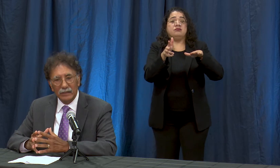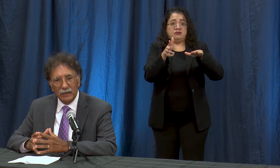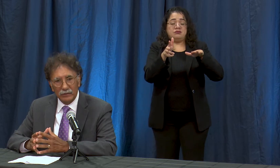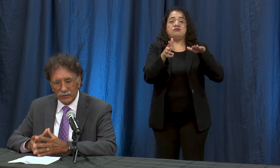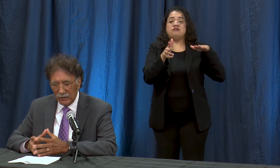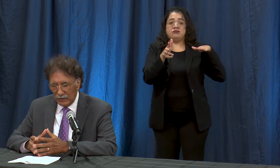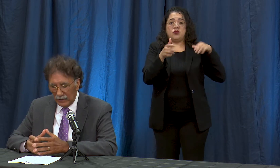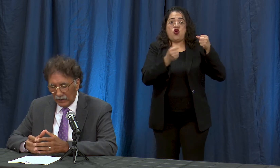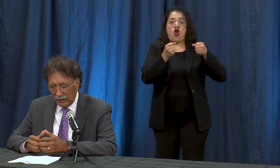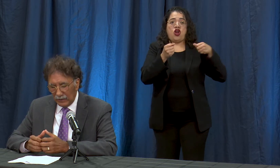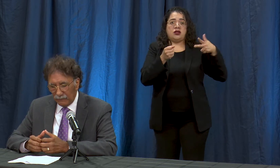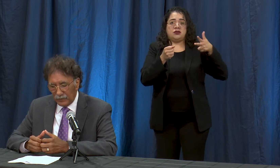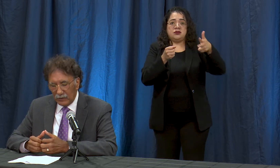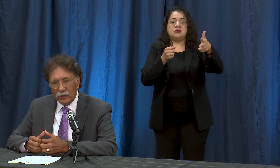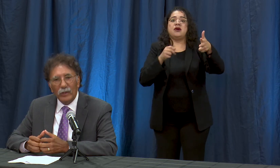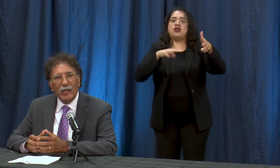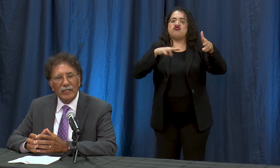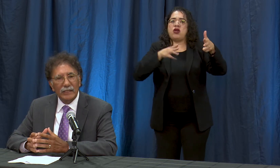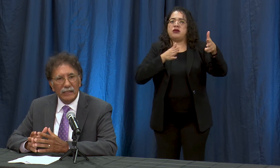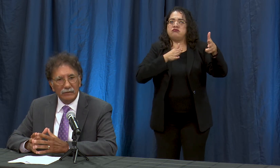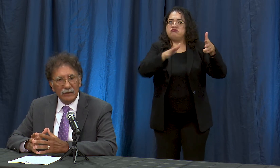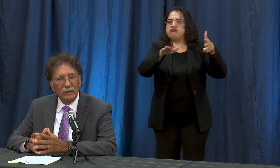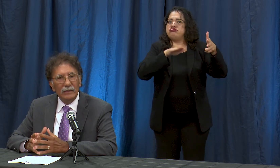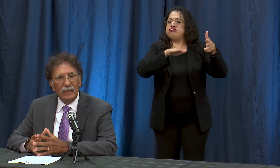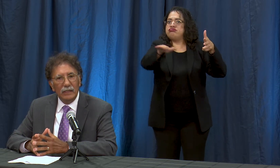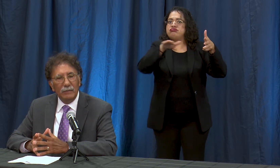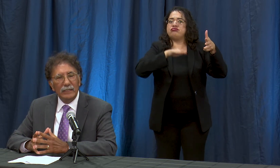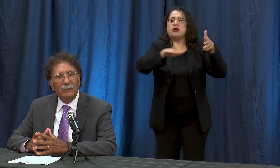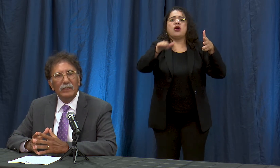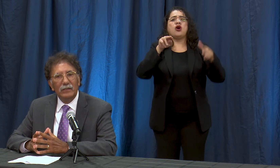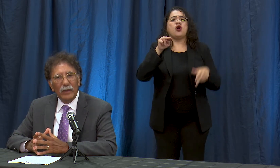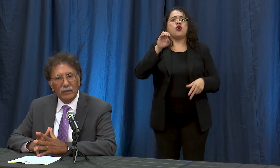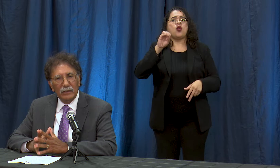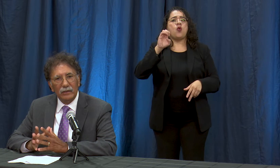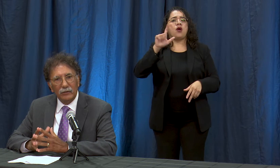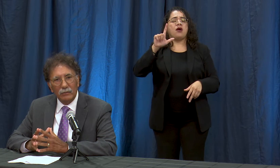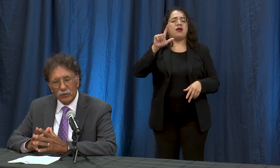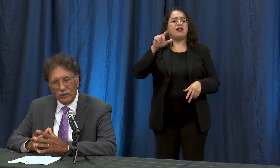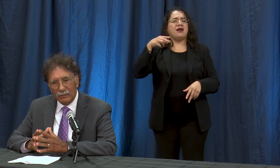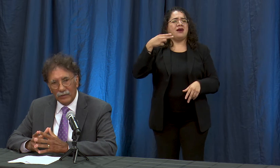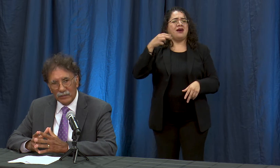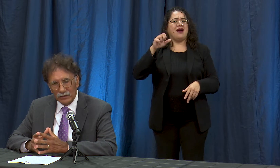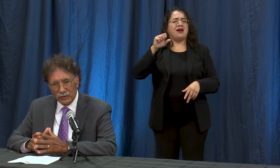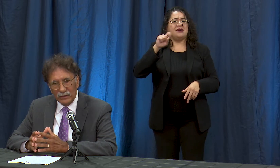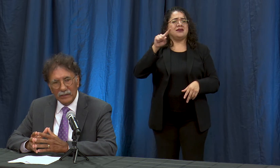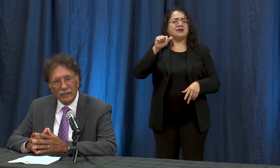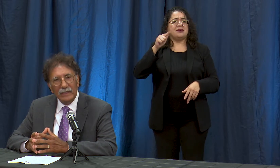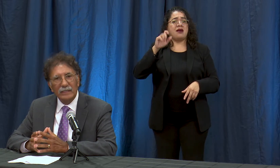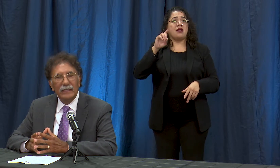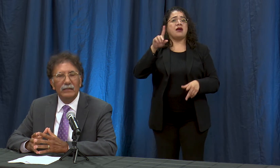dollars. Noel Hacegaba, my Deputy Director of Commercial Operations. He